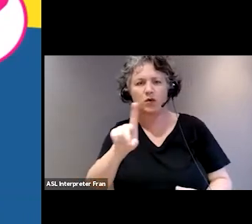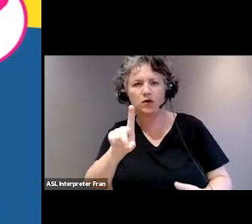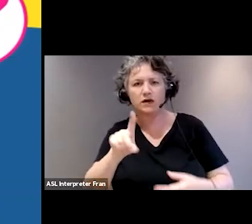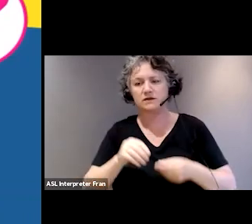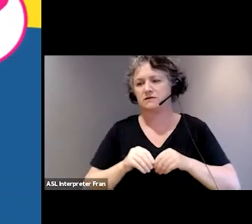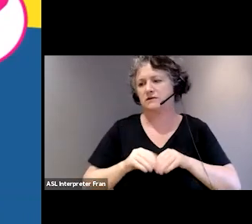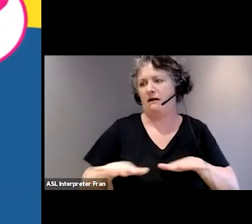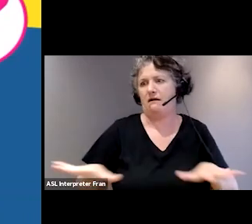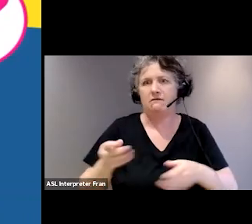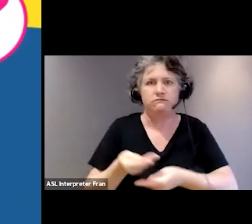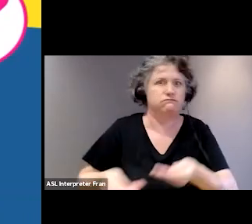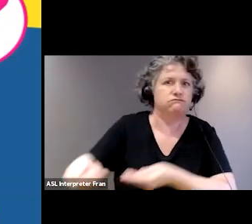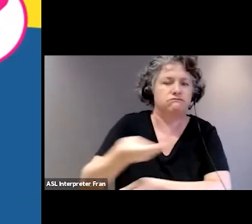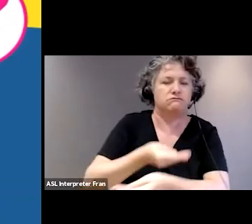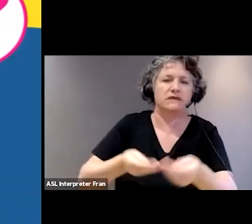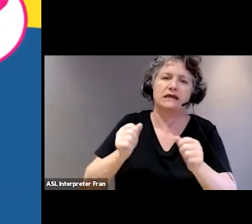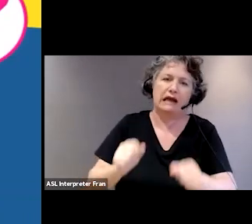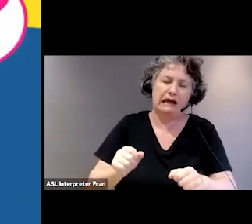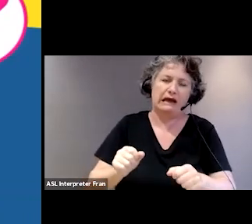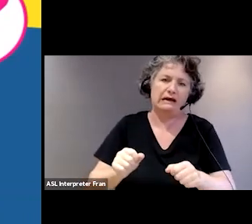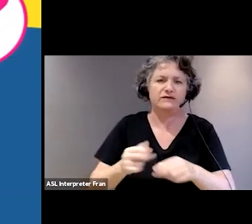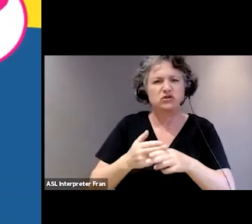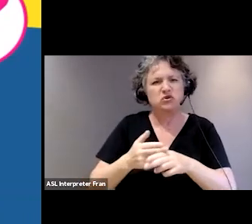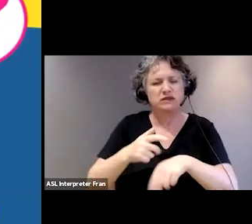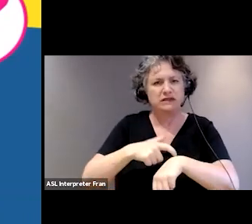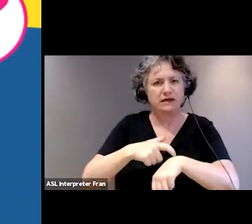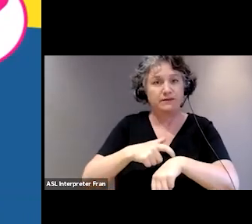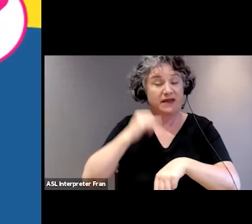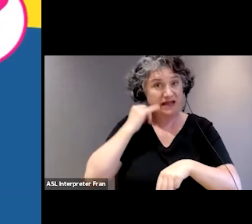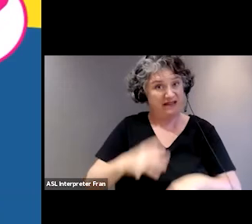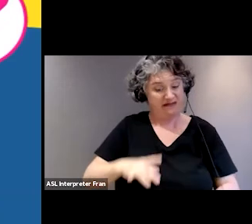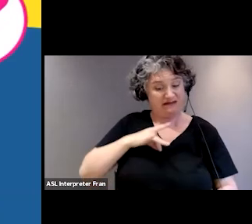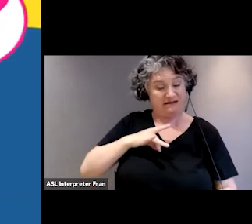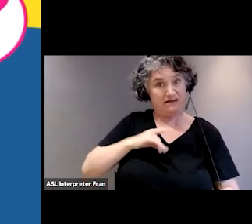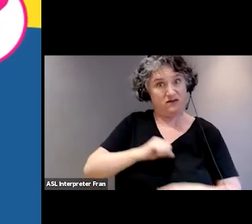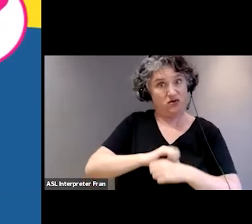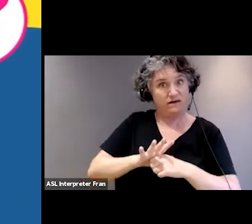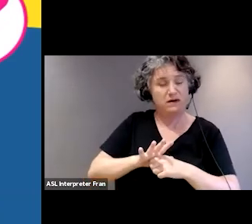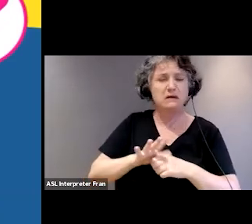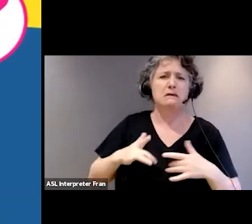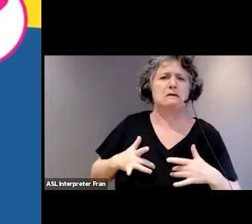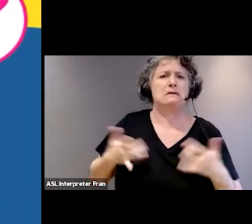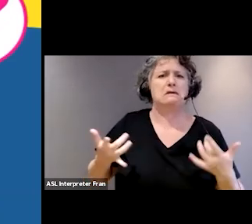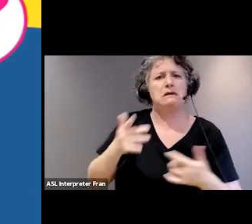cases of those who get COVID